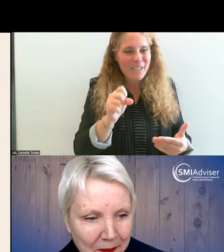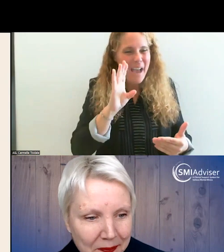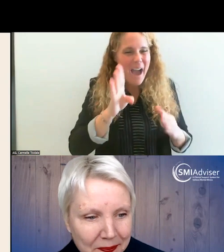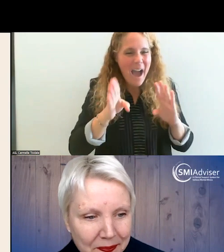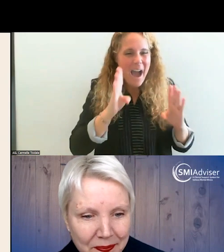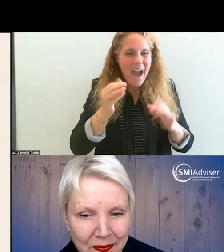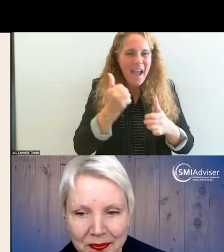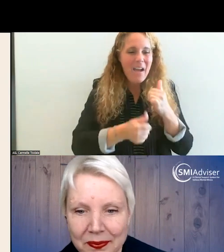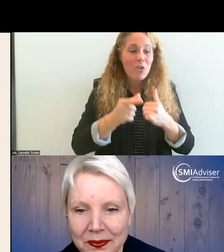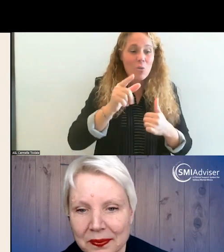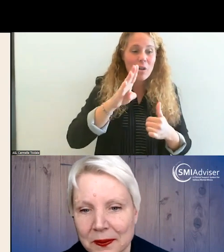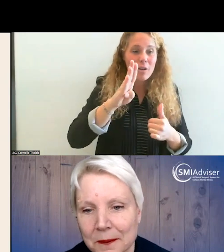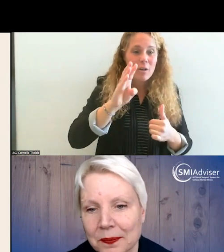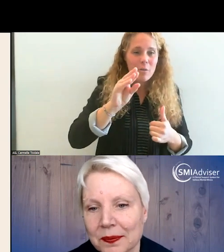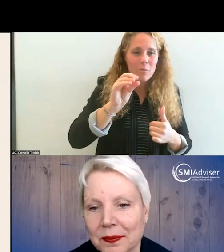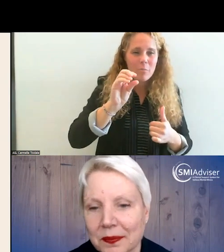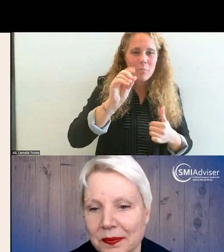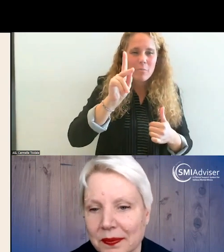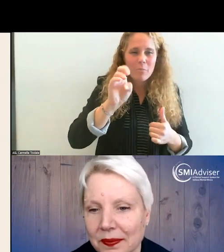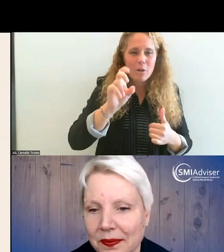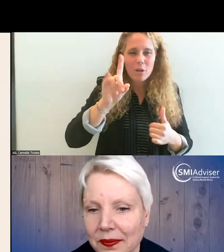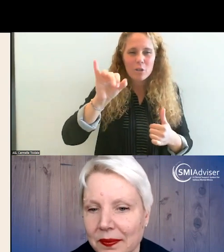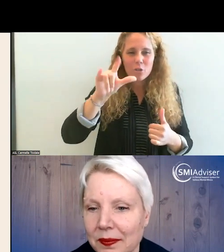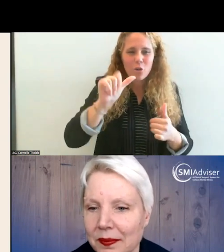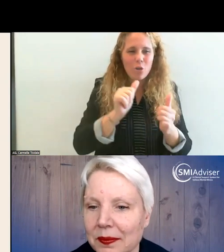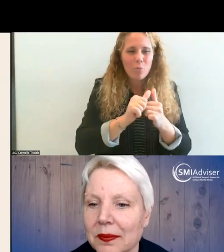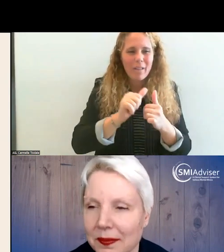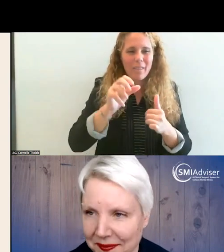I AM WITH THE MASSACHUSETTS DEPARTMENT OF MENTAL HEALTH